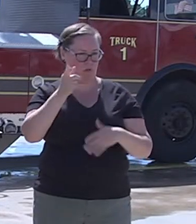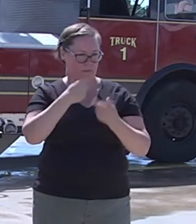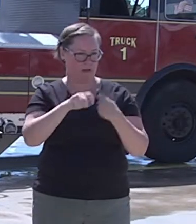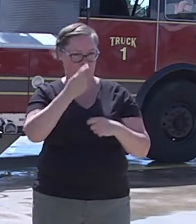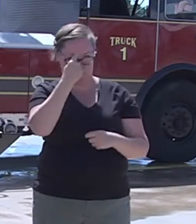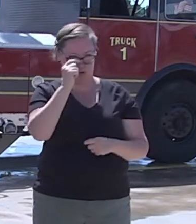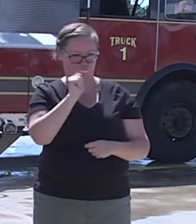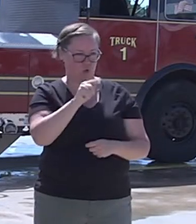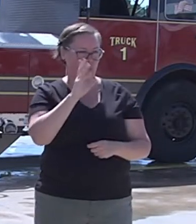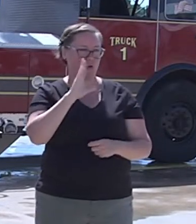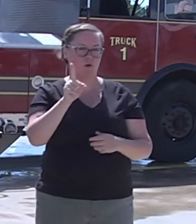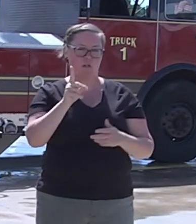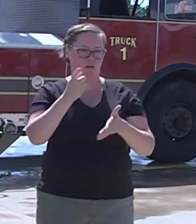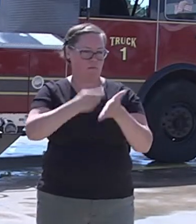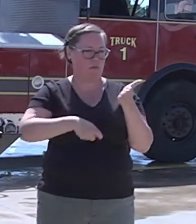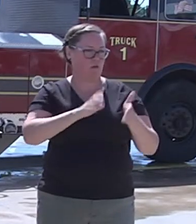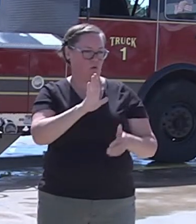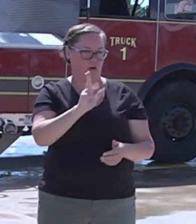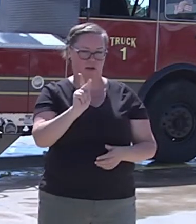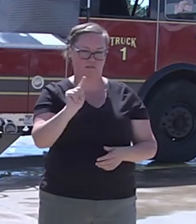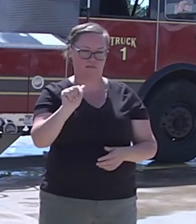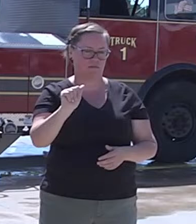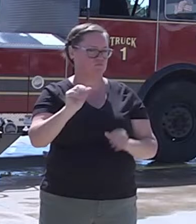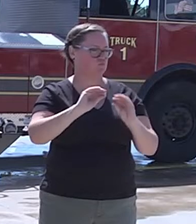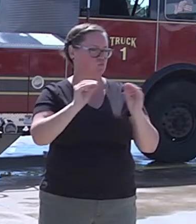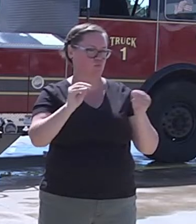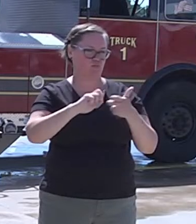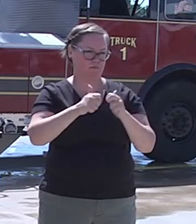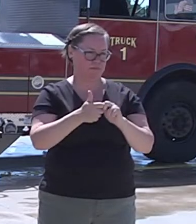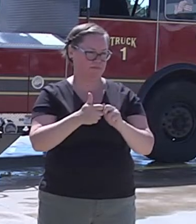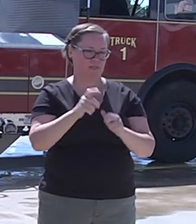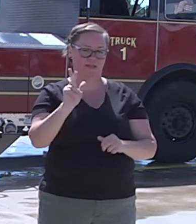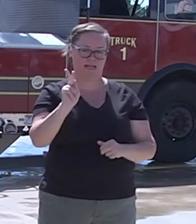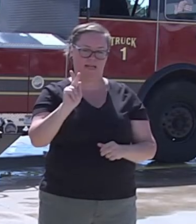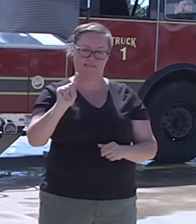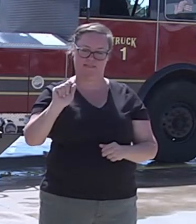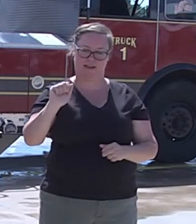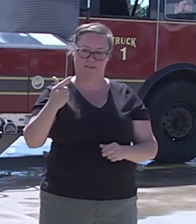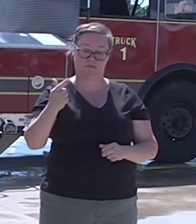K tag not a problem if you do not have a K tag that's not an issue either we will